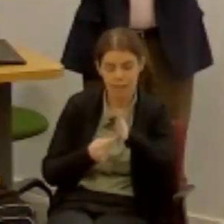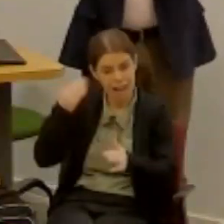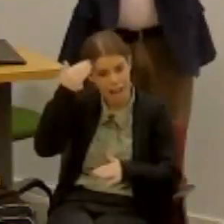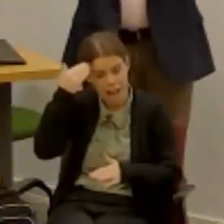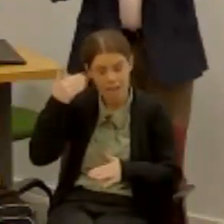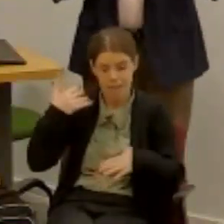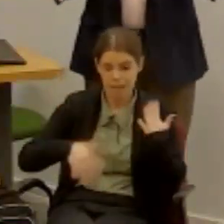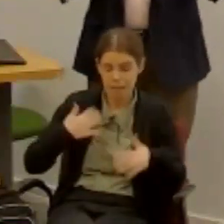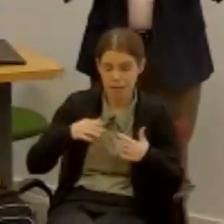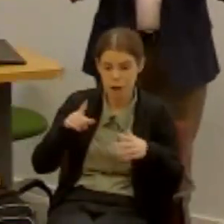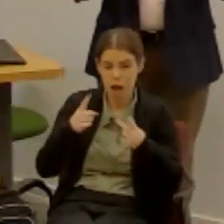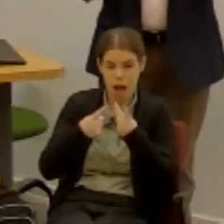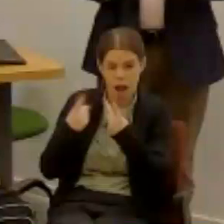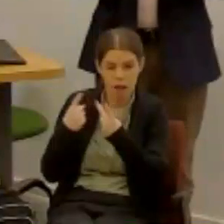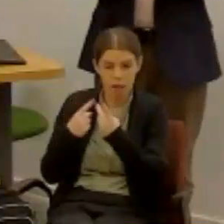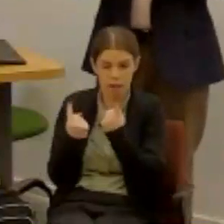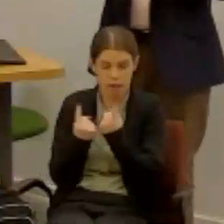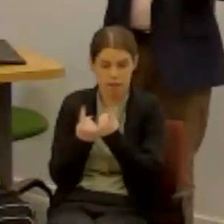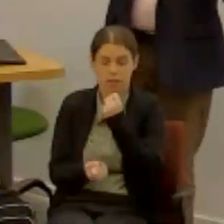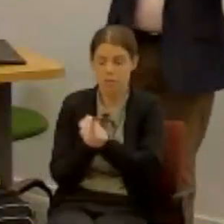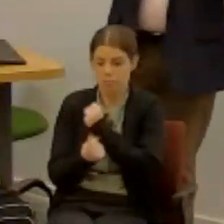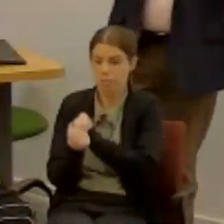But there's lots of other things happening as well, like there's a whole other lecture